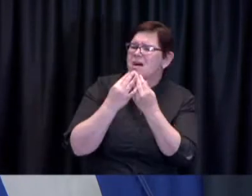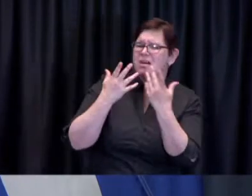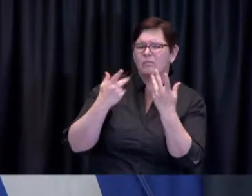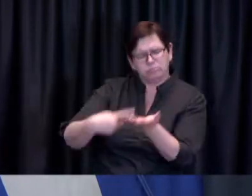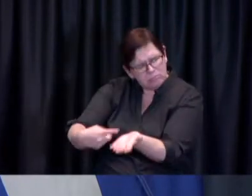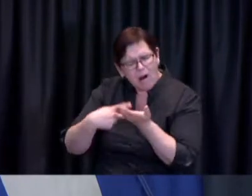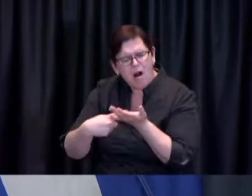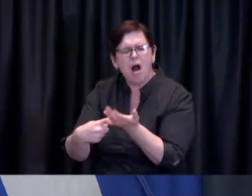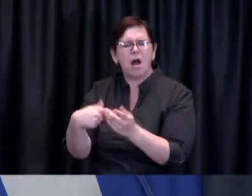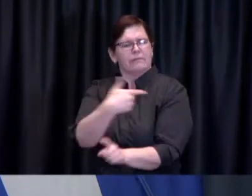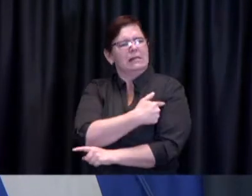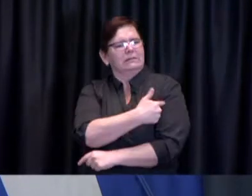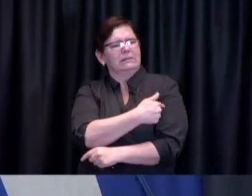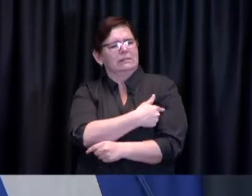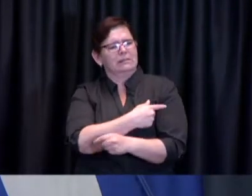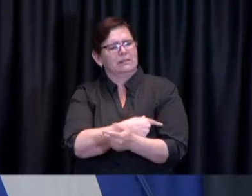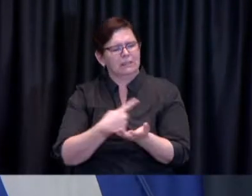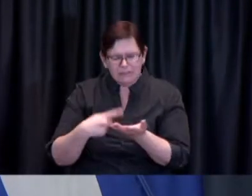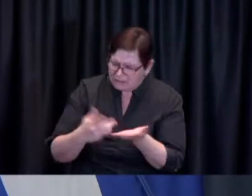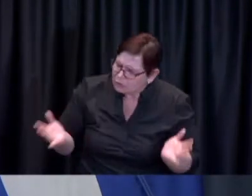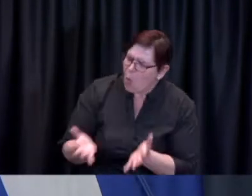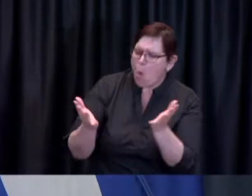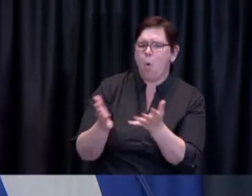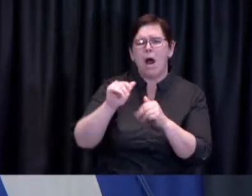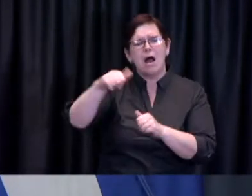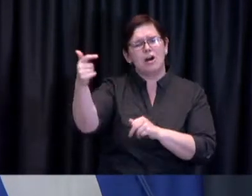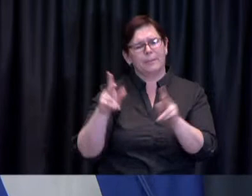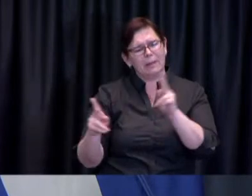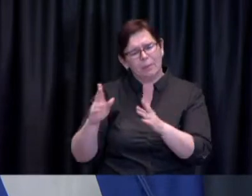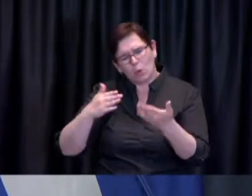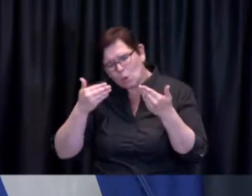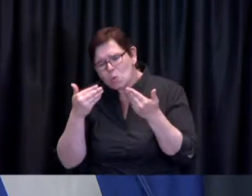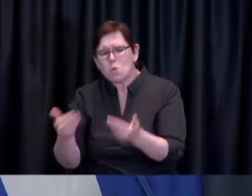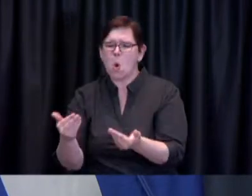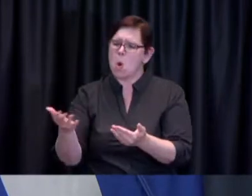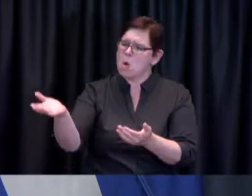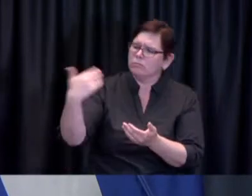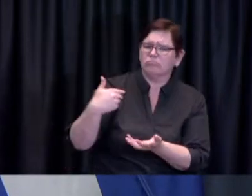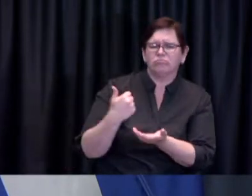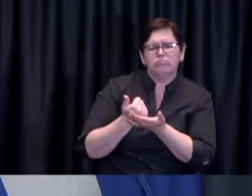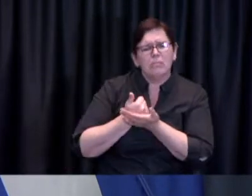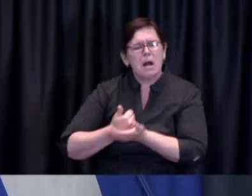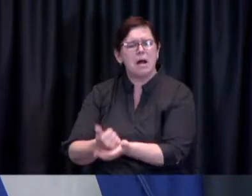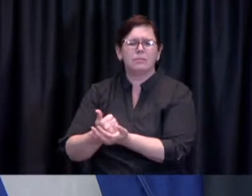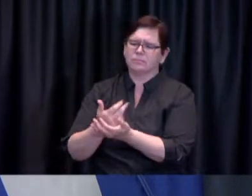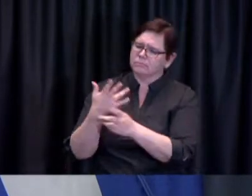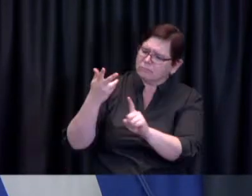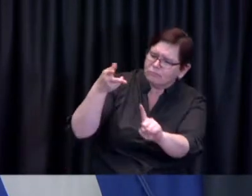encourage people to follow your lead whether you're vaccinated or you're planning to be